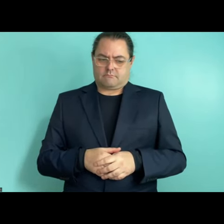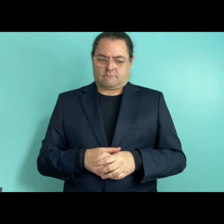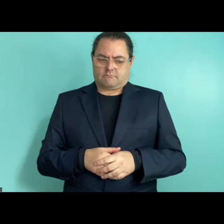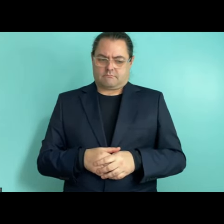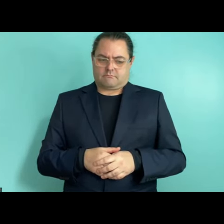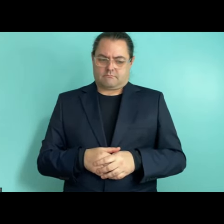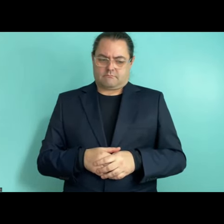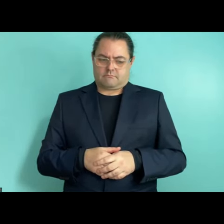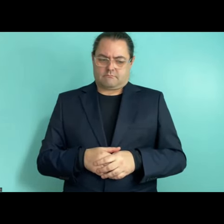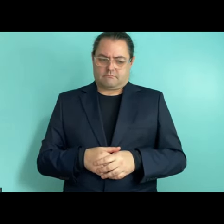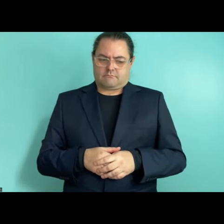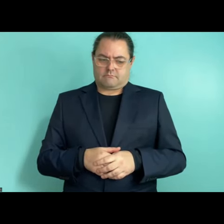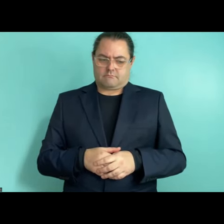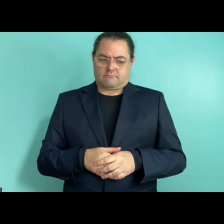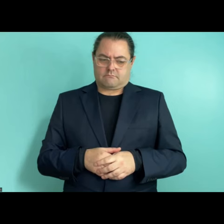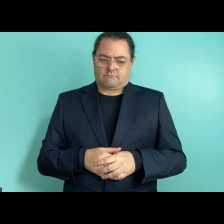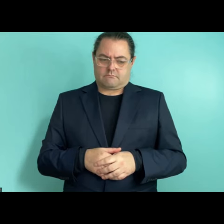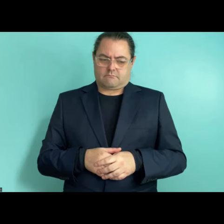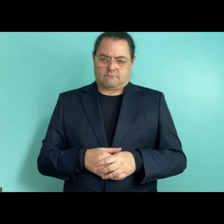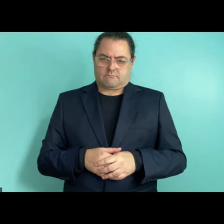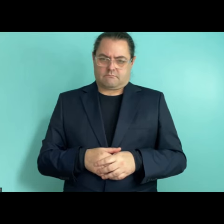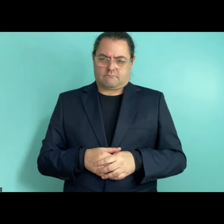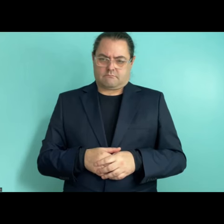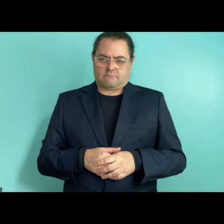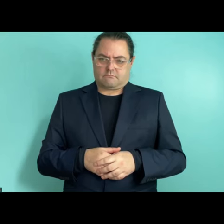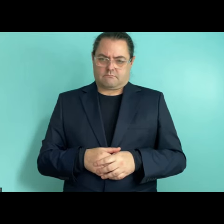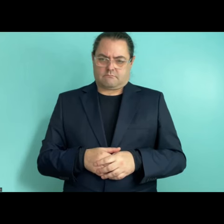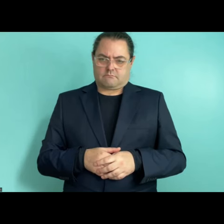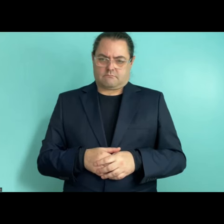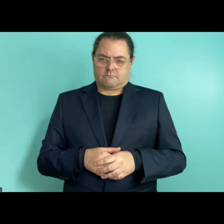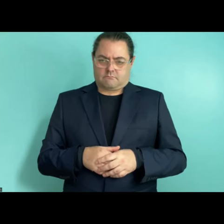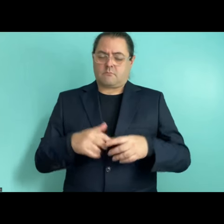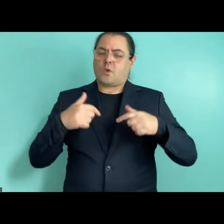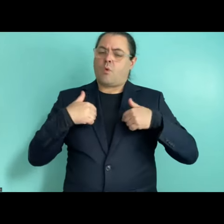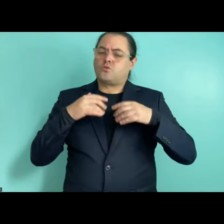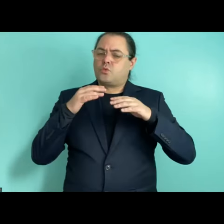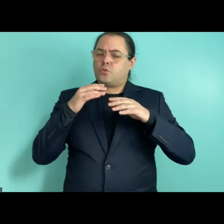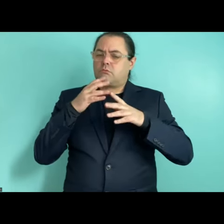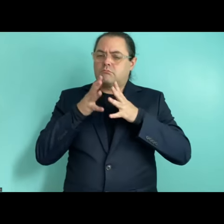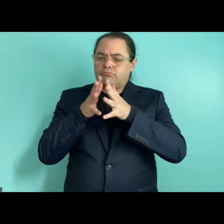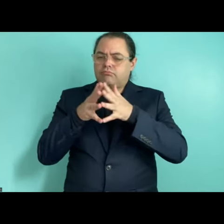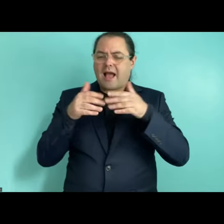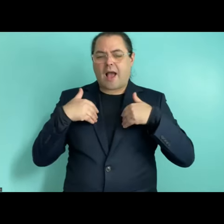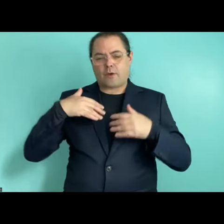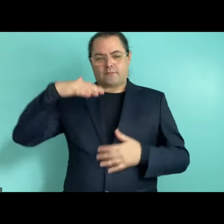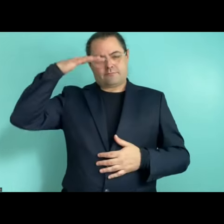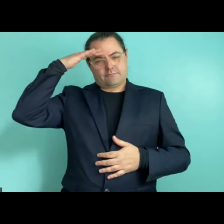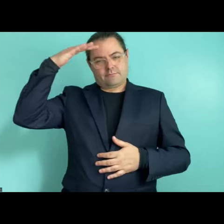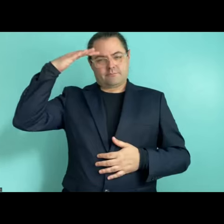essentially, I say disability employability credit program, you know this is a custom